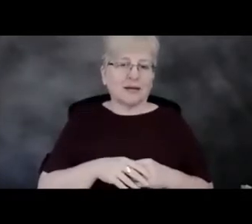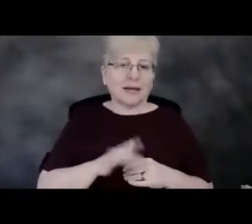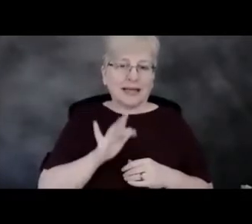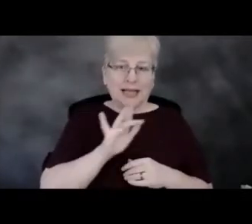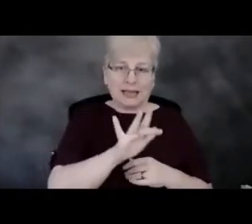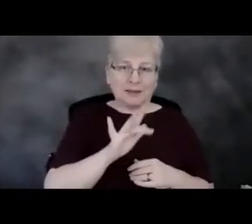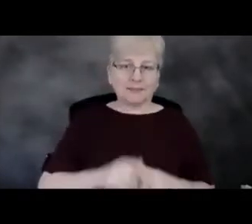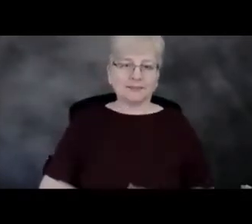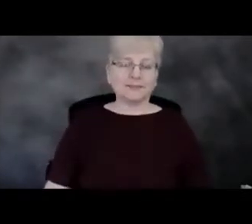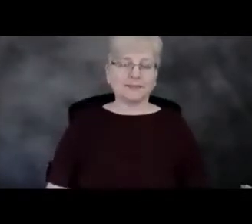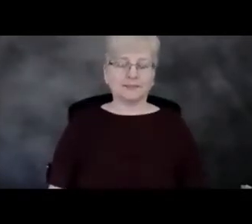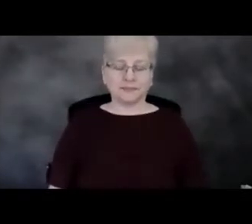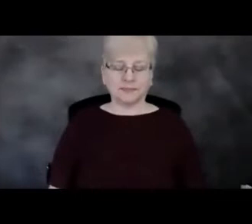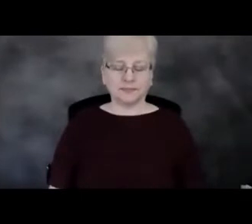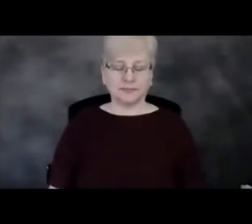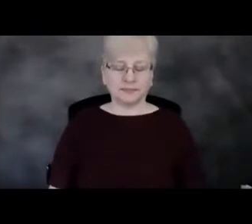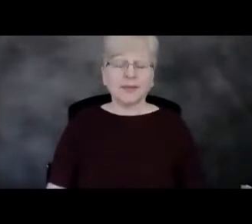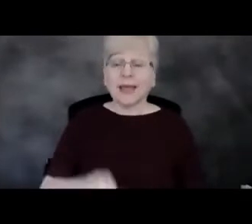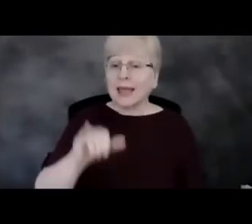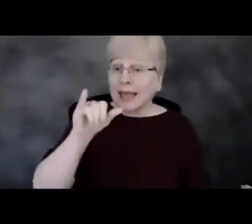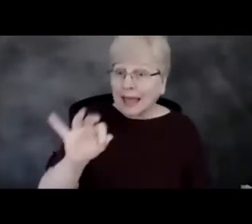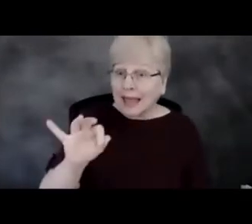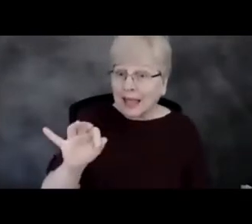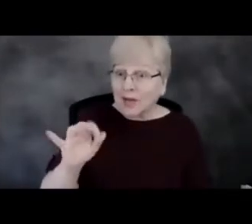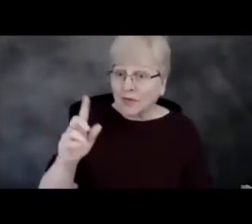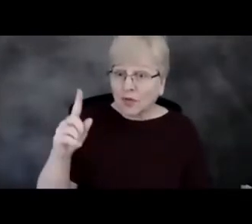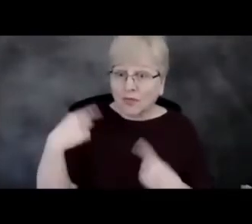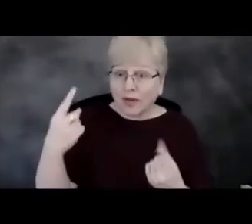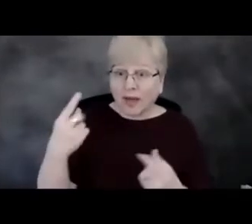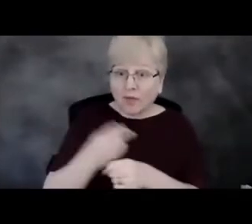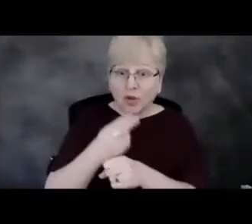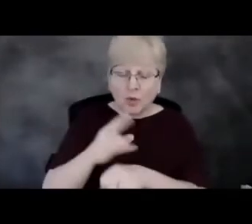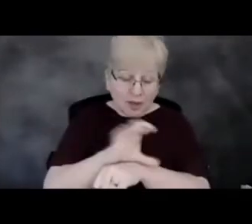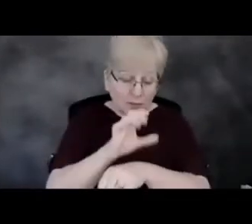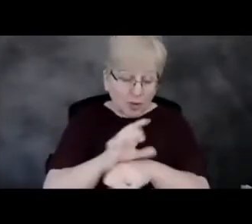16:55:41 If you've ever used a computer to create a document or --